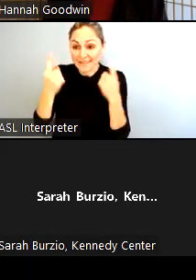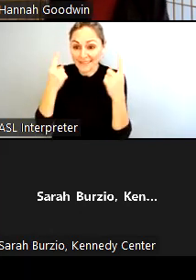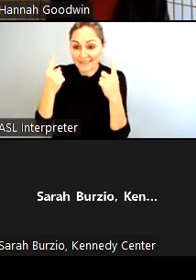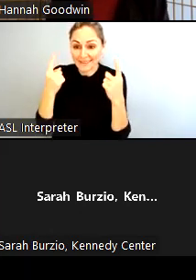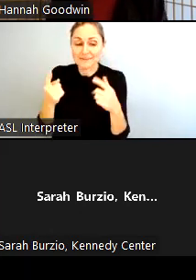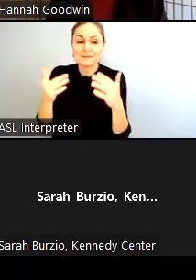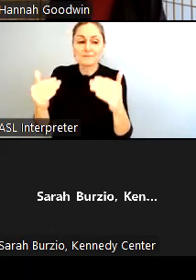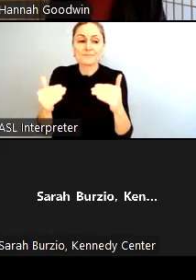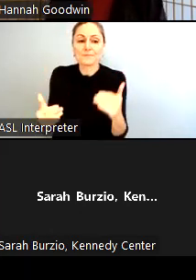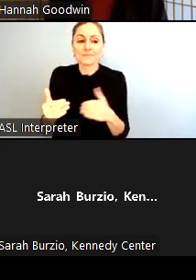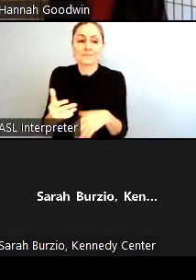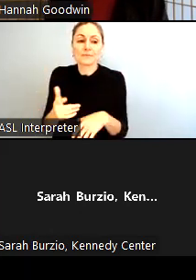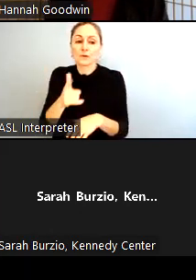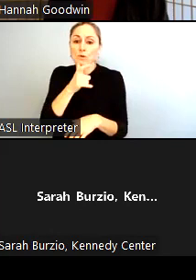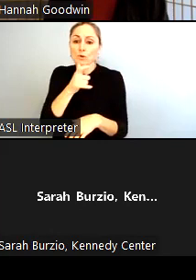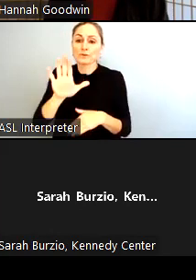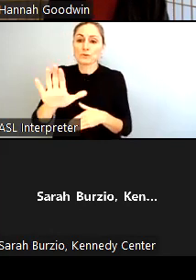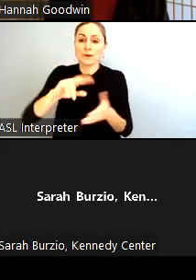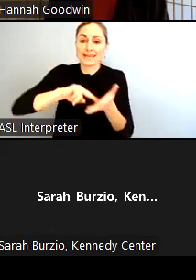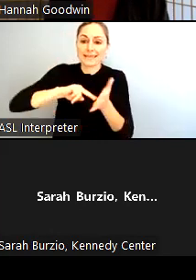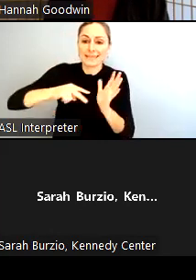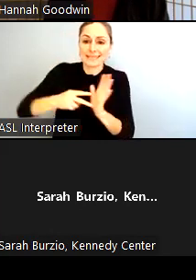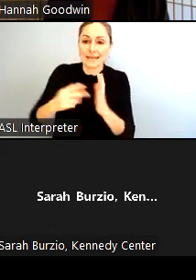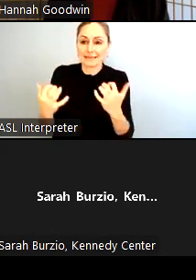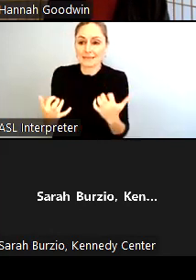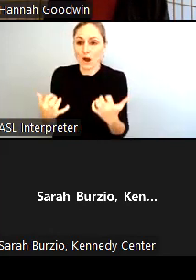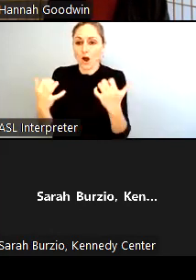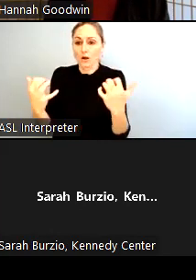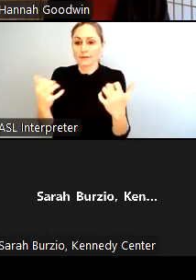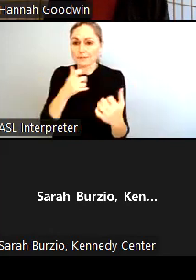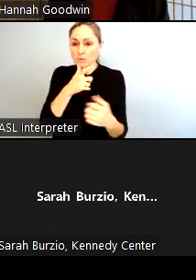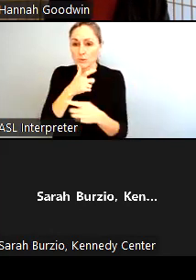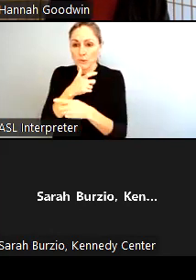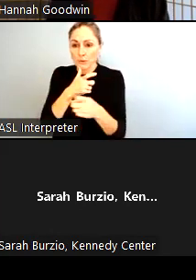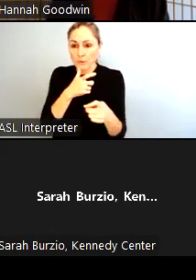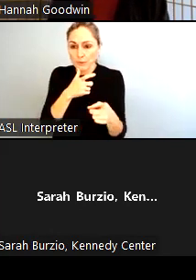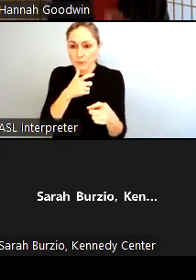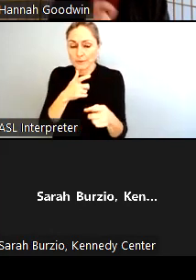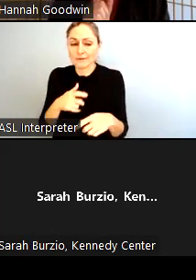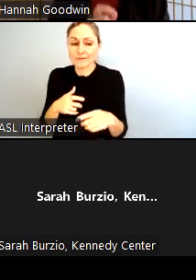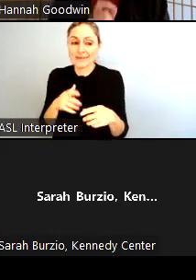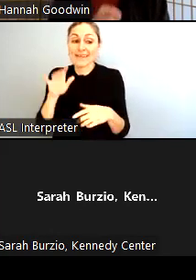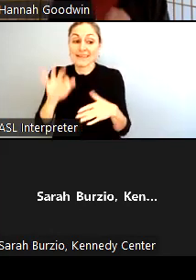Who is your intended audience? And this actually leads me to a point